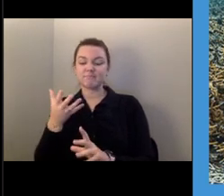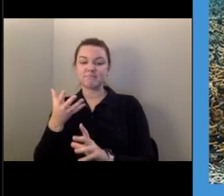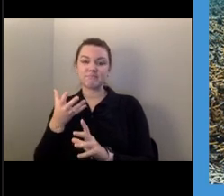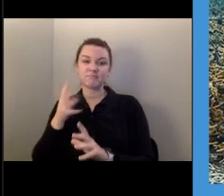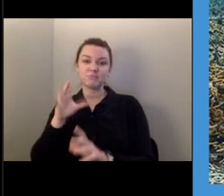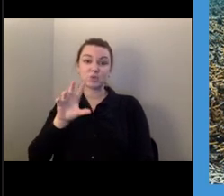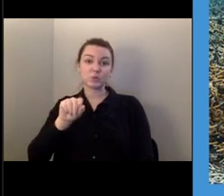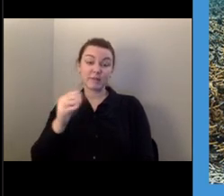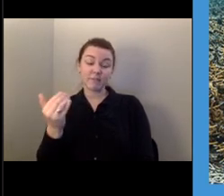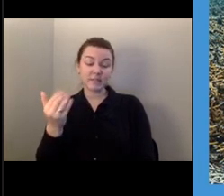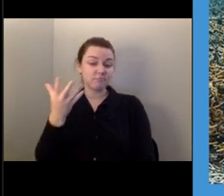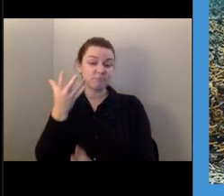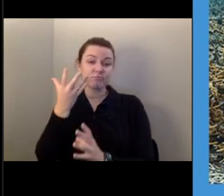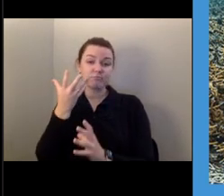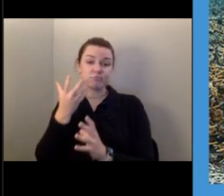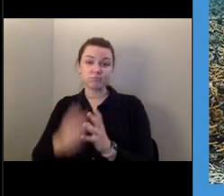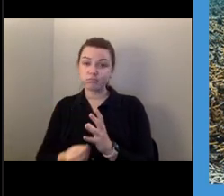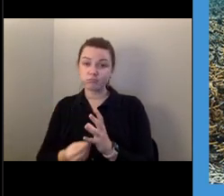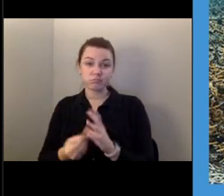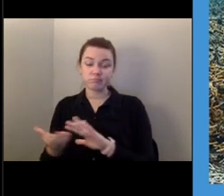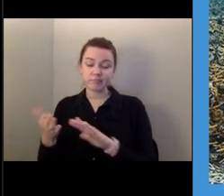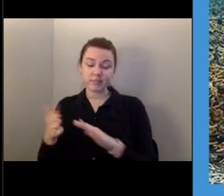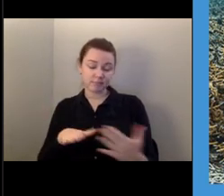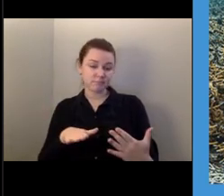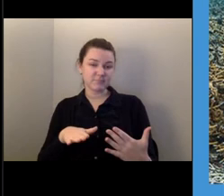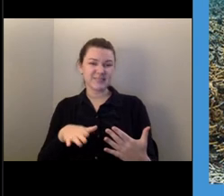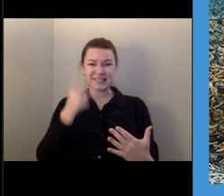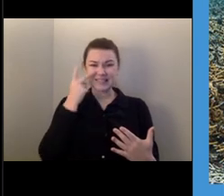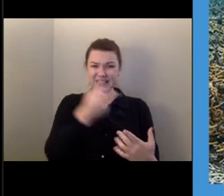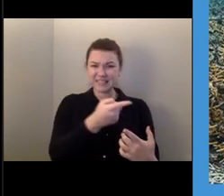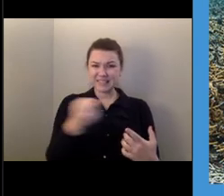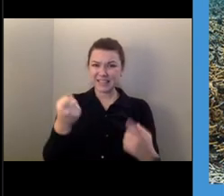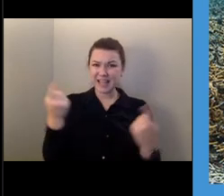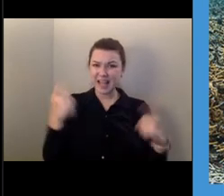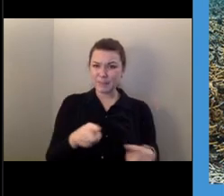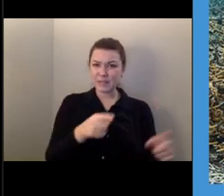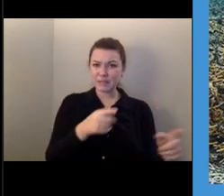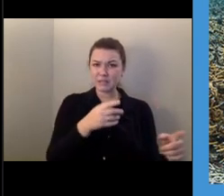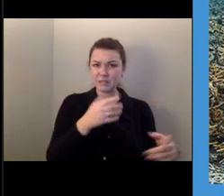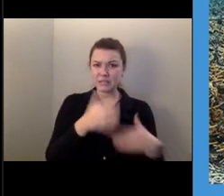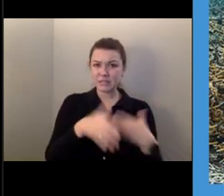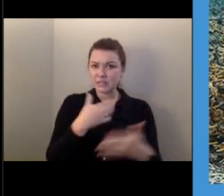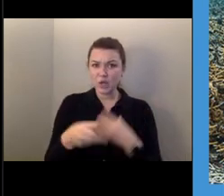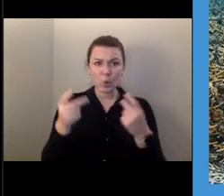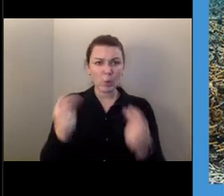You see how quickly this can happen? And I know you all know some of the effects. What are the impacts?